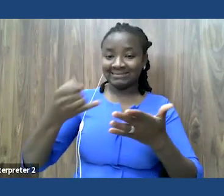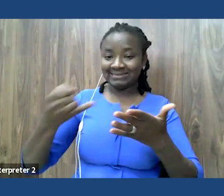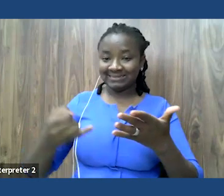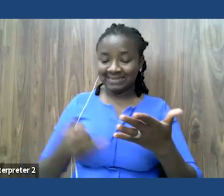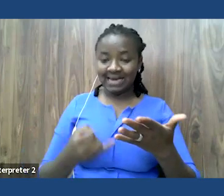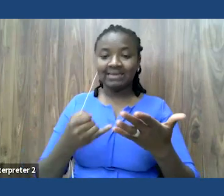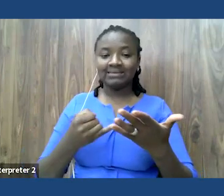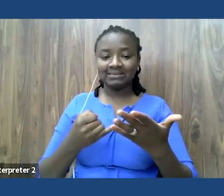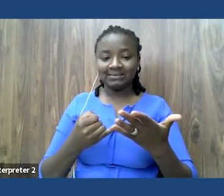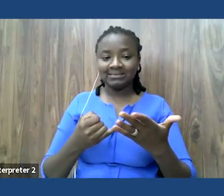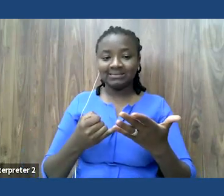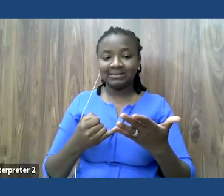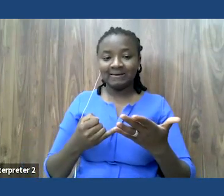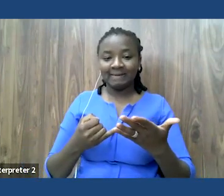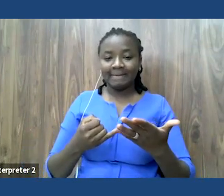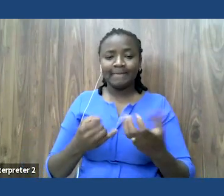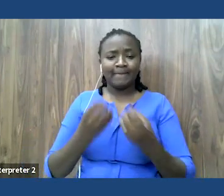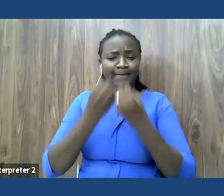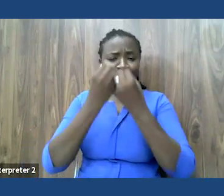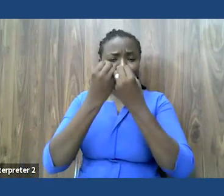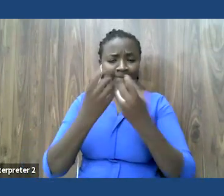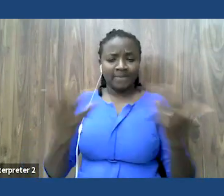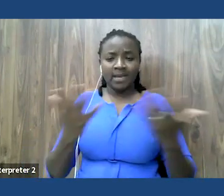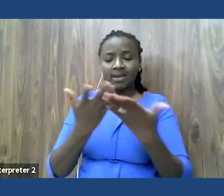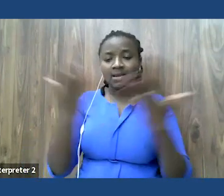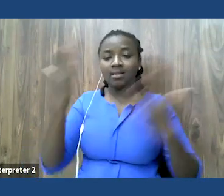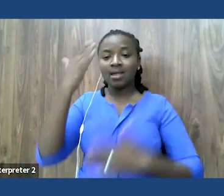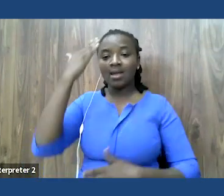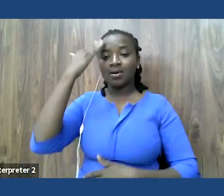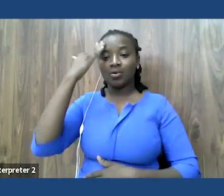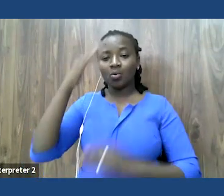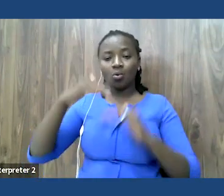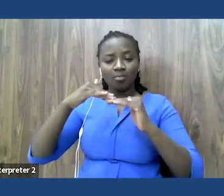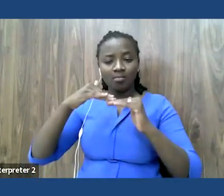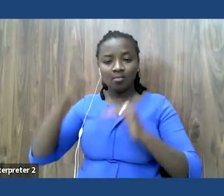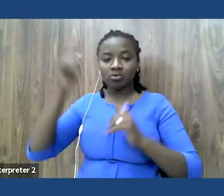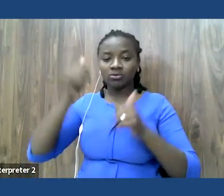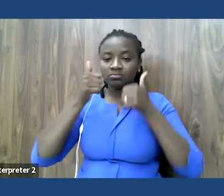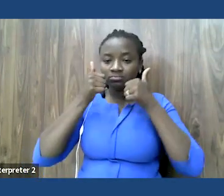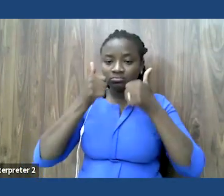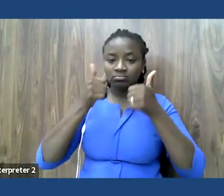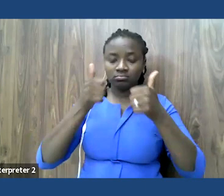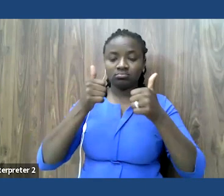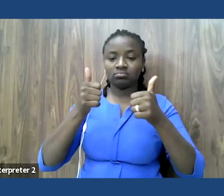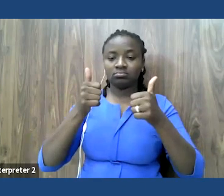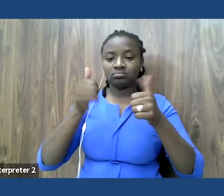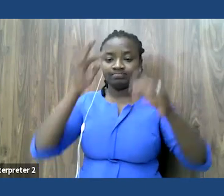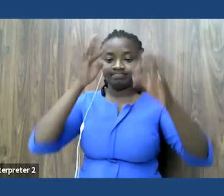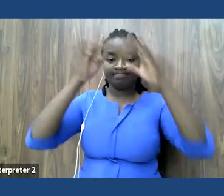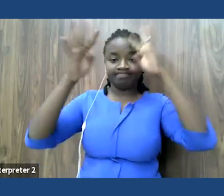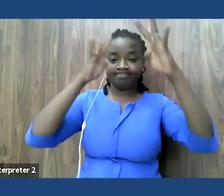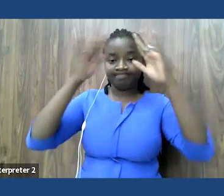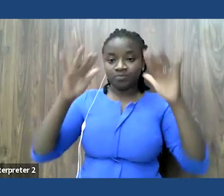knows that one of the most -- the most exciting initiative I'm involved in is this initiative